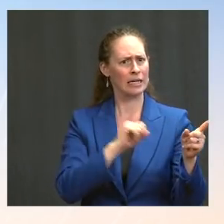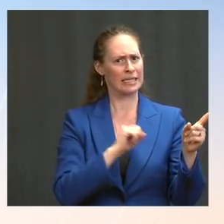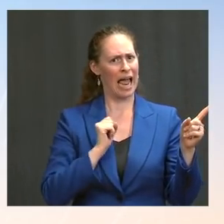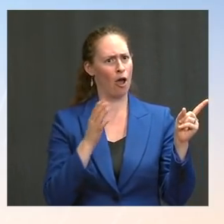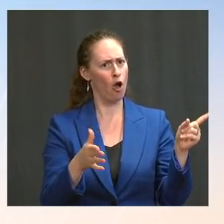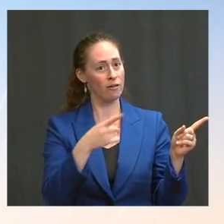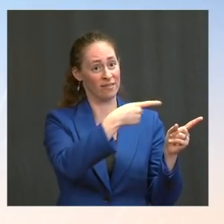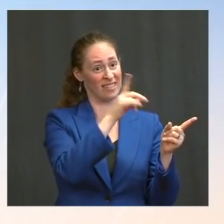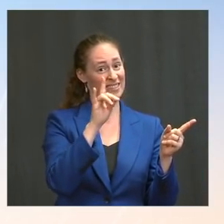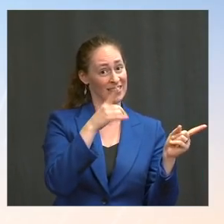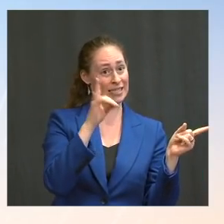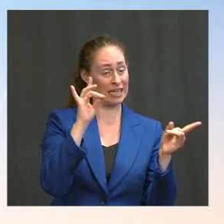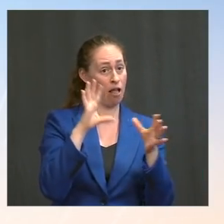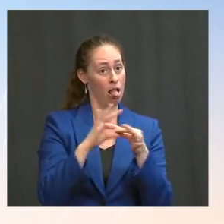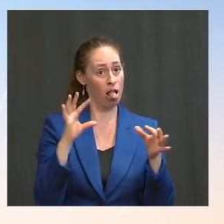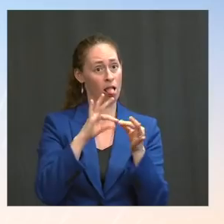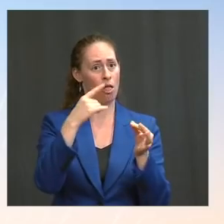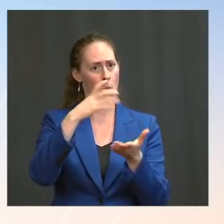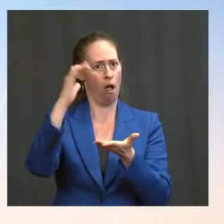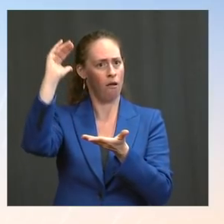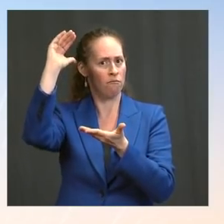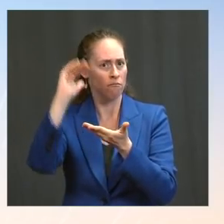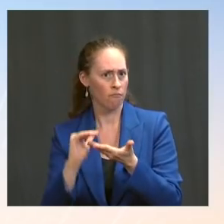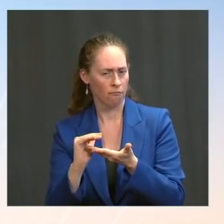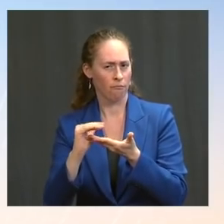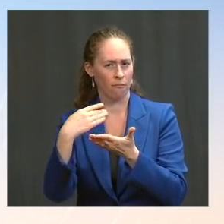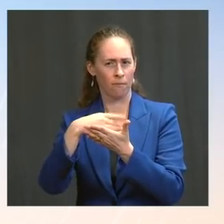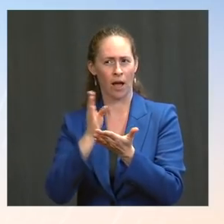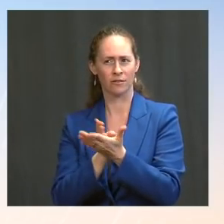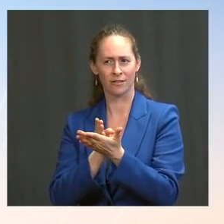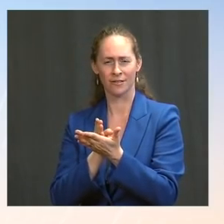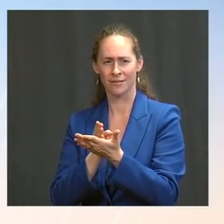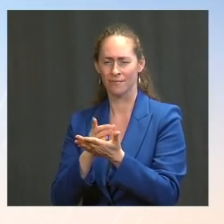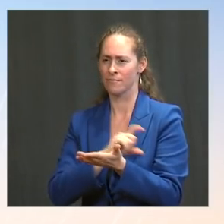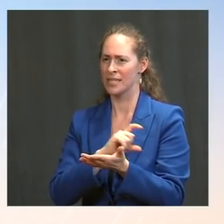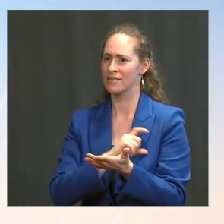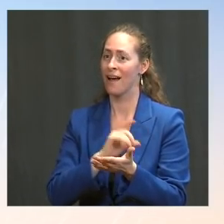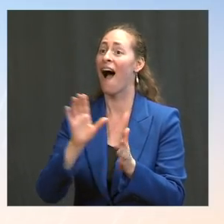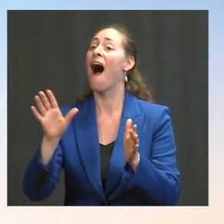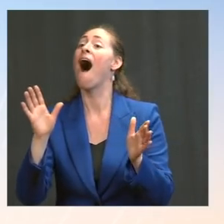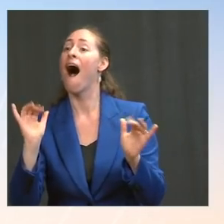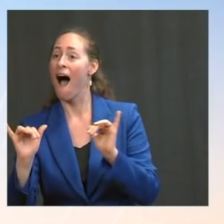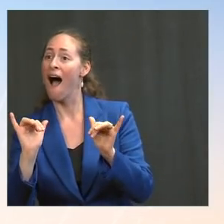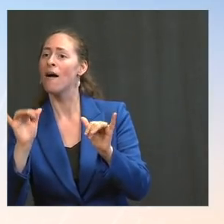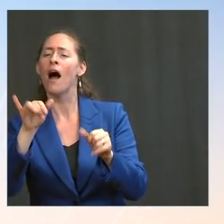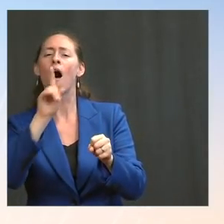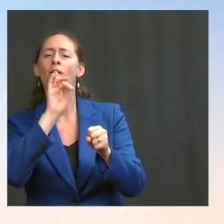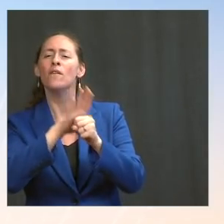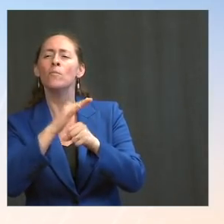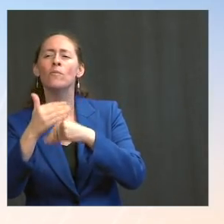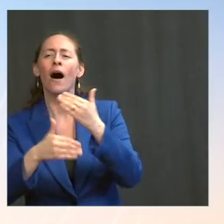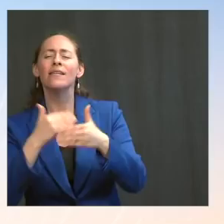So will she -- Ms. Psaki: She also made explicitly clear in her confirmation process that she opposes defunding the police.